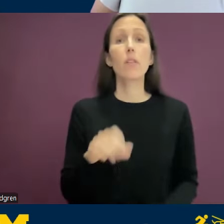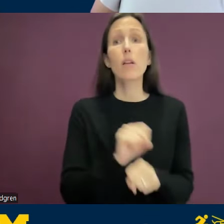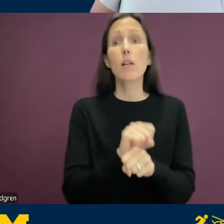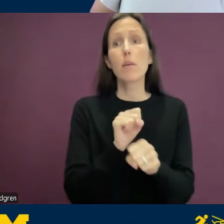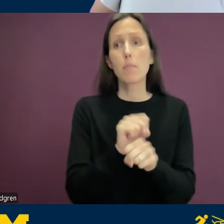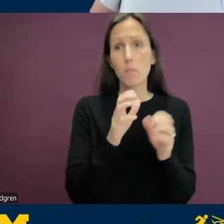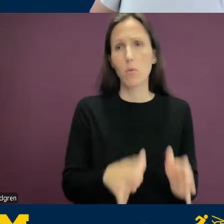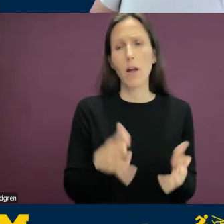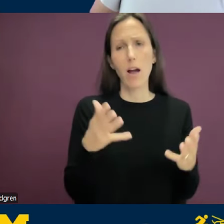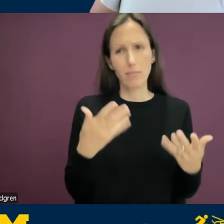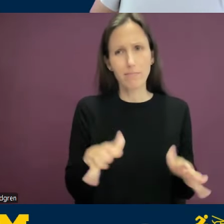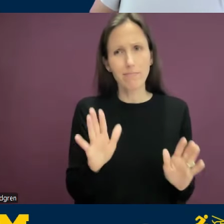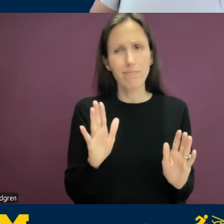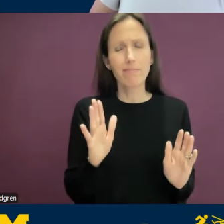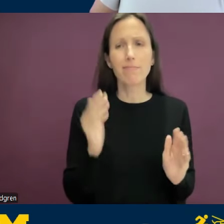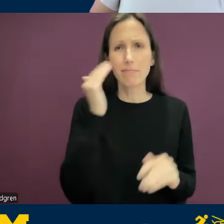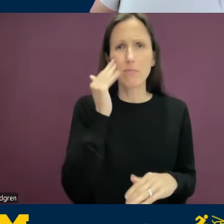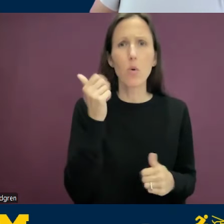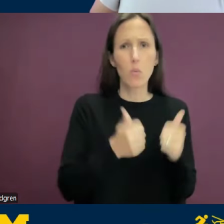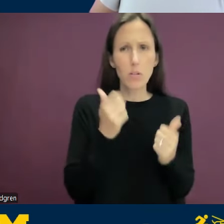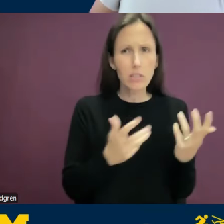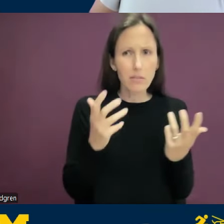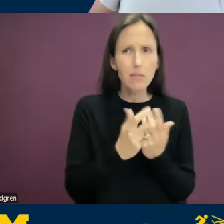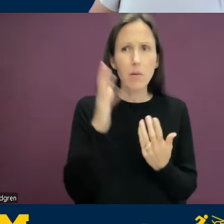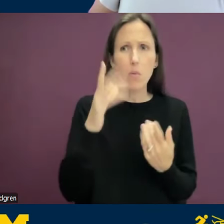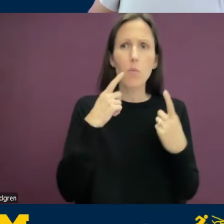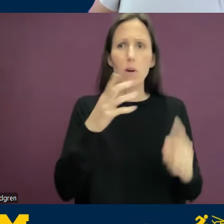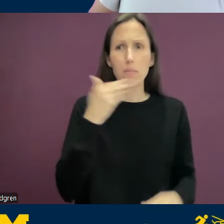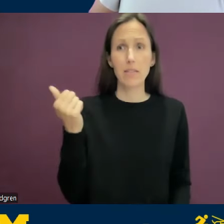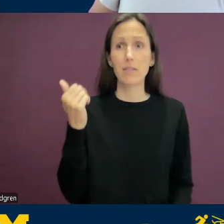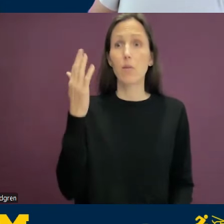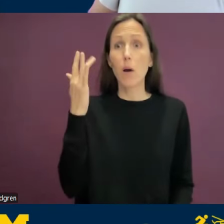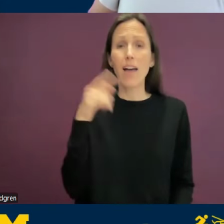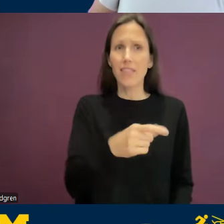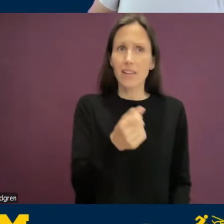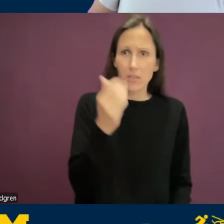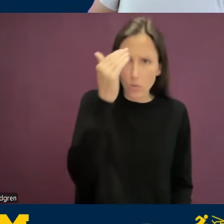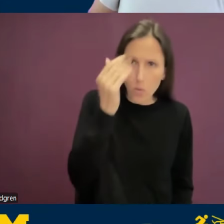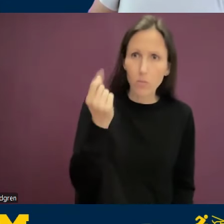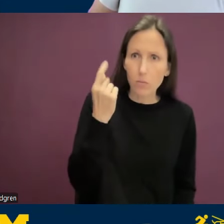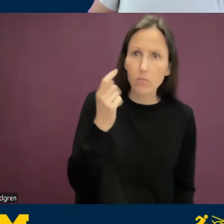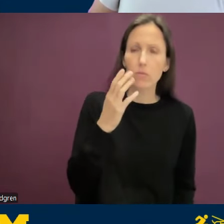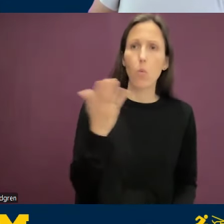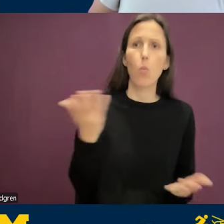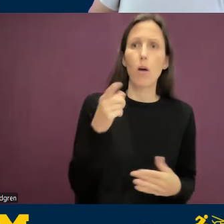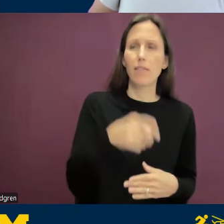what accommodations are going to work best because they know and understand the barriers presented by their disability the best.